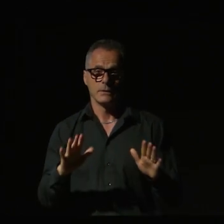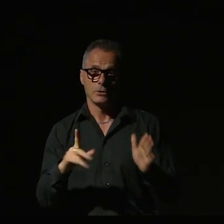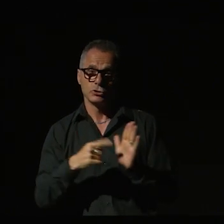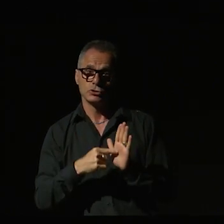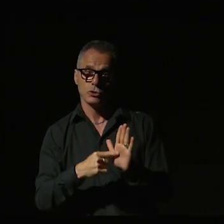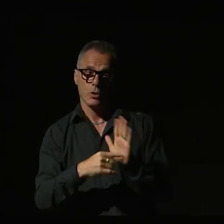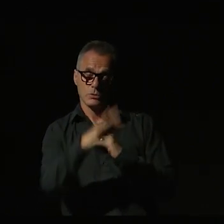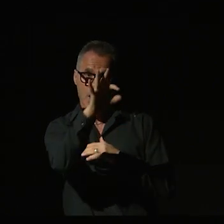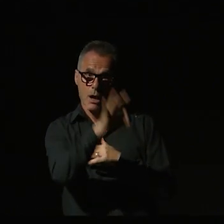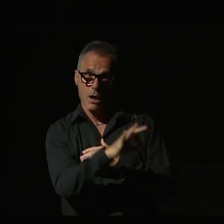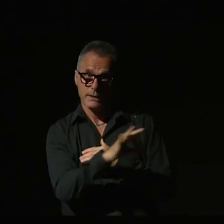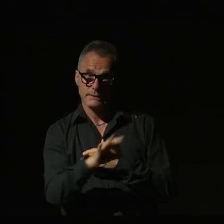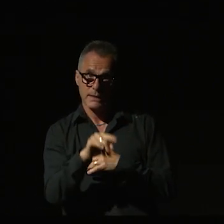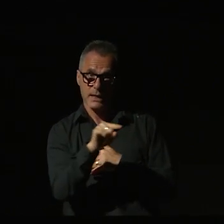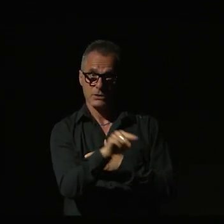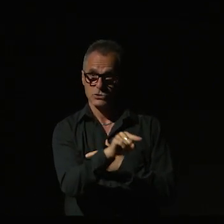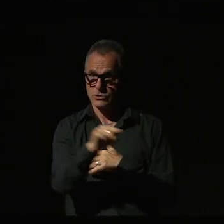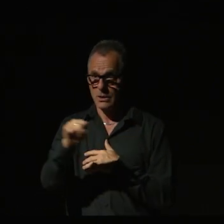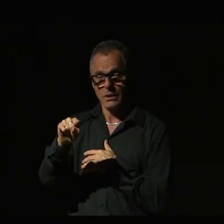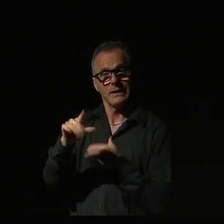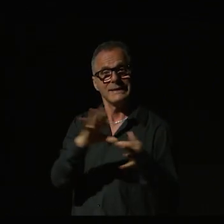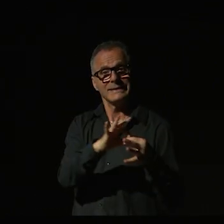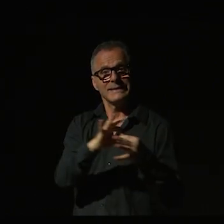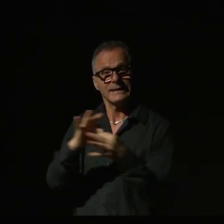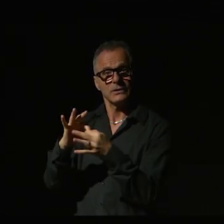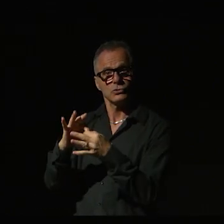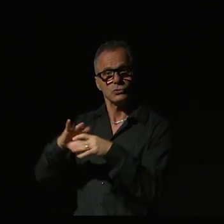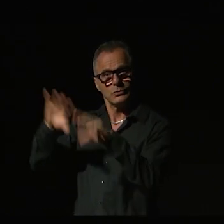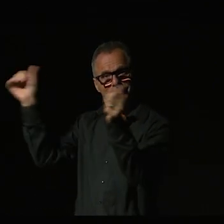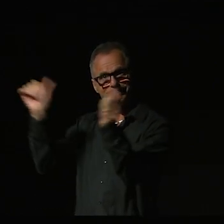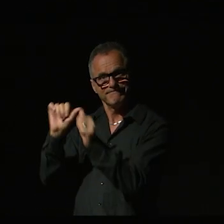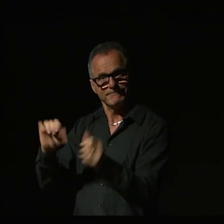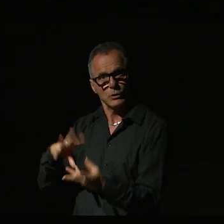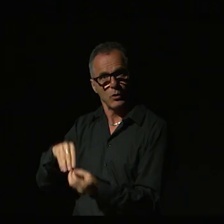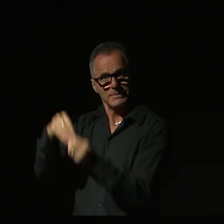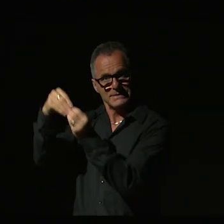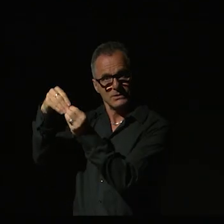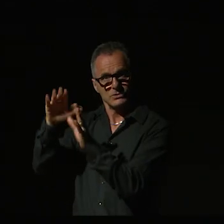with figural compositions. It's a brilliant colouristic achievement